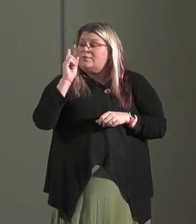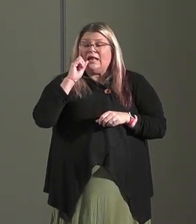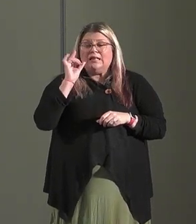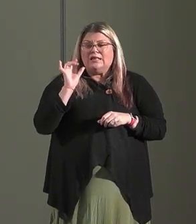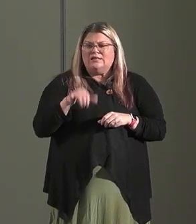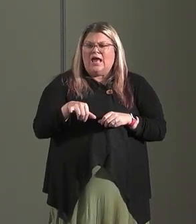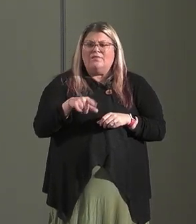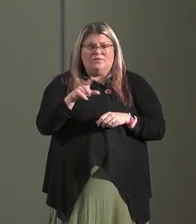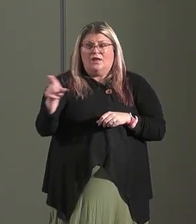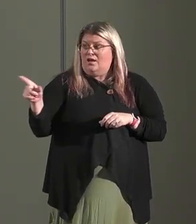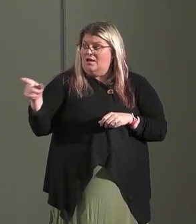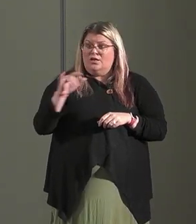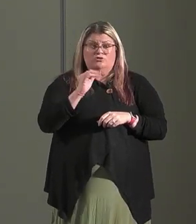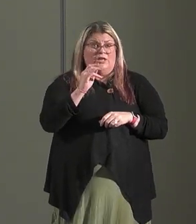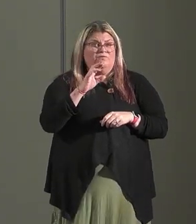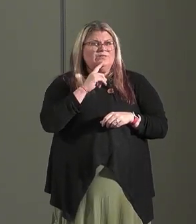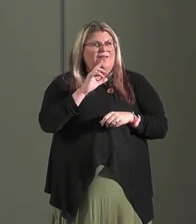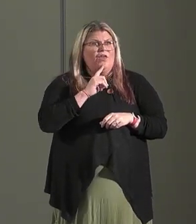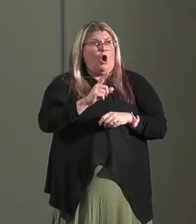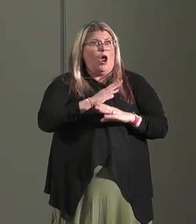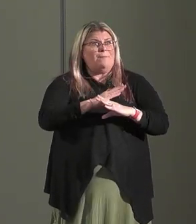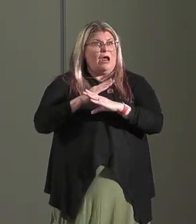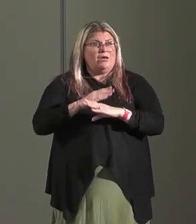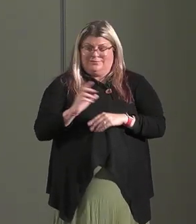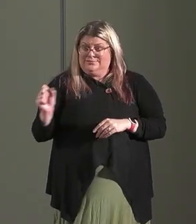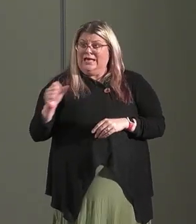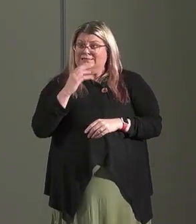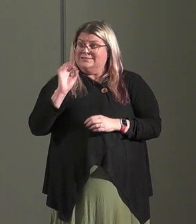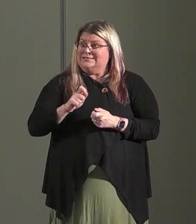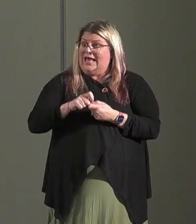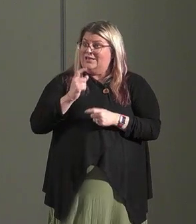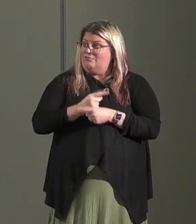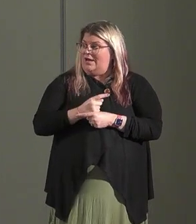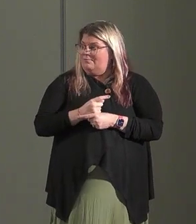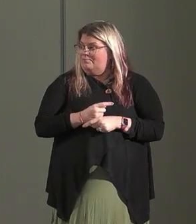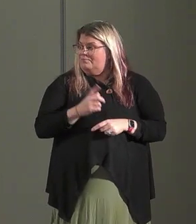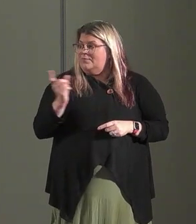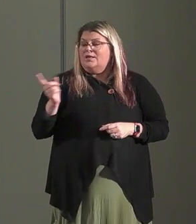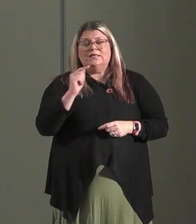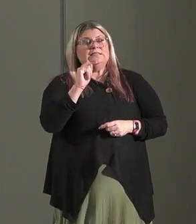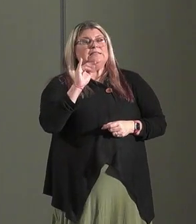Thank you. >> TIFFANY: You are right Alan in